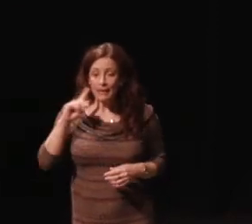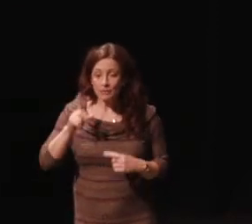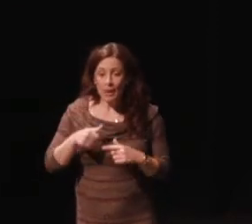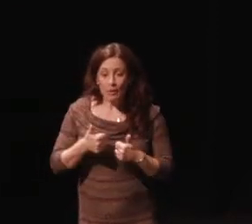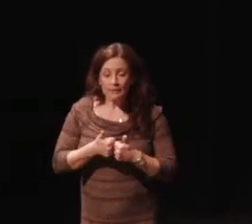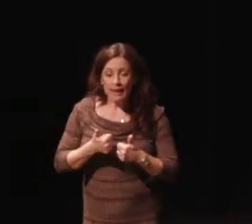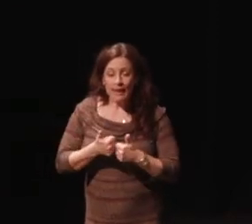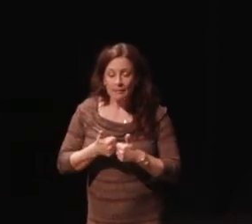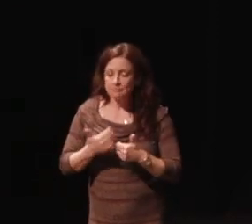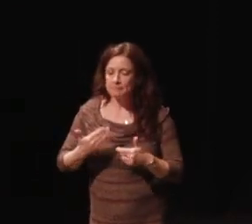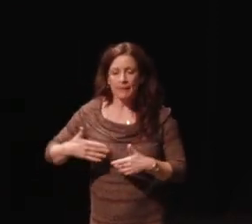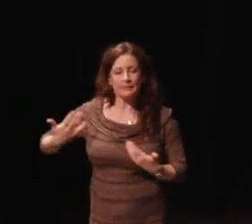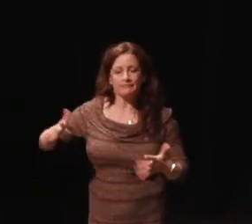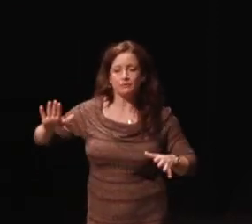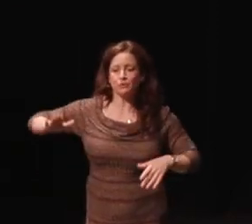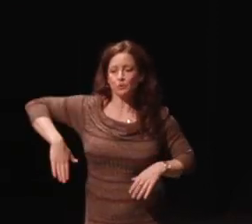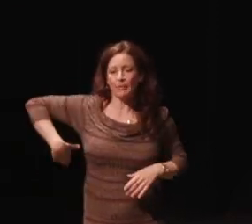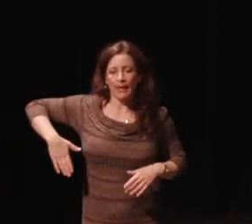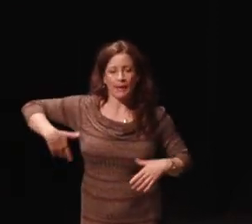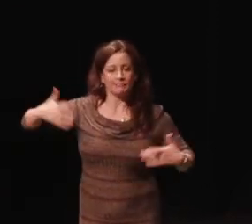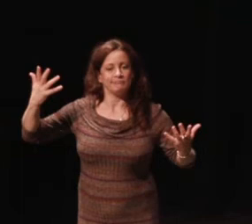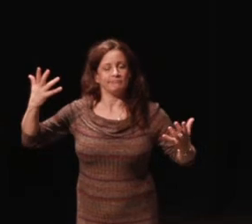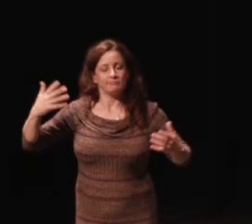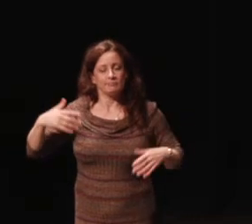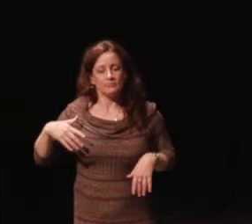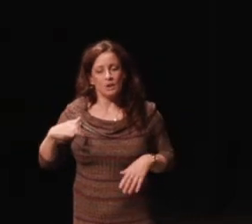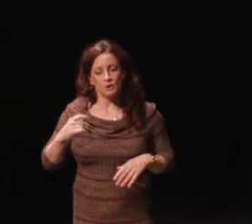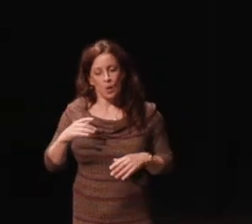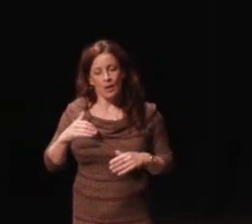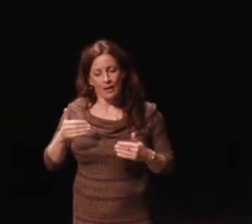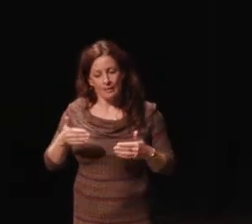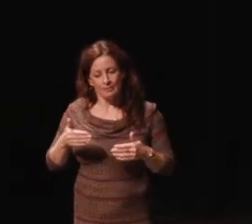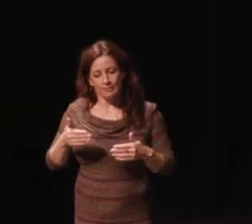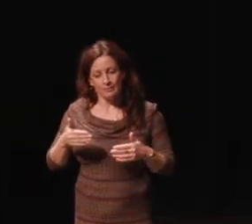it may be too late. So, really having developers reaching out early,